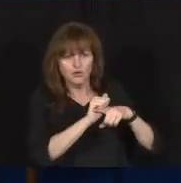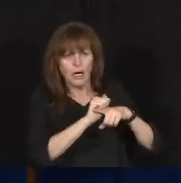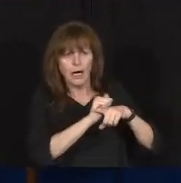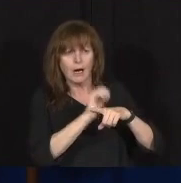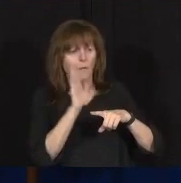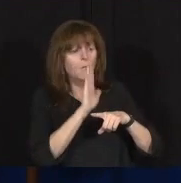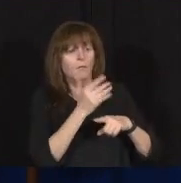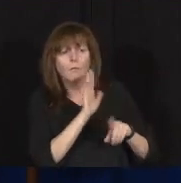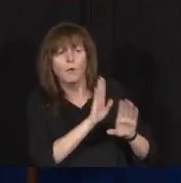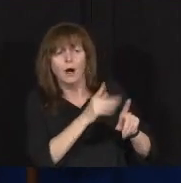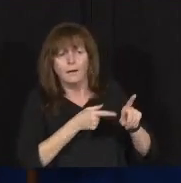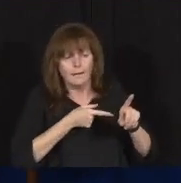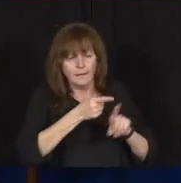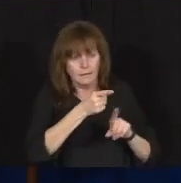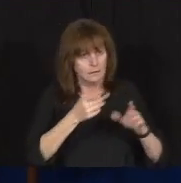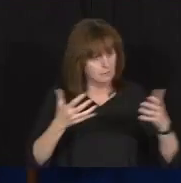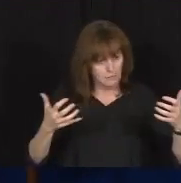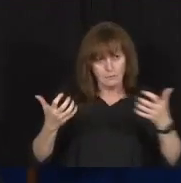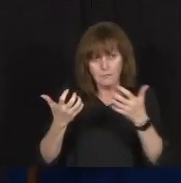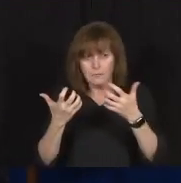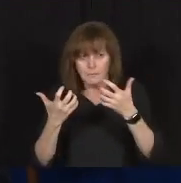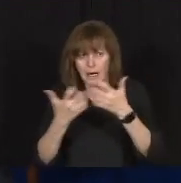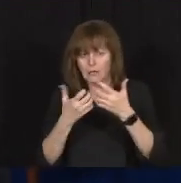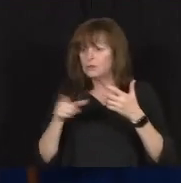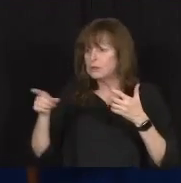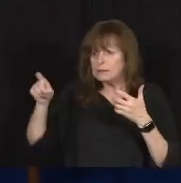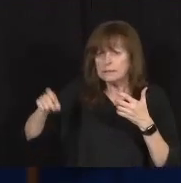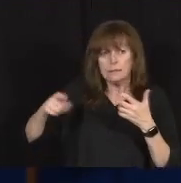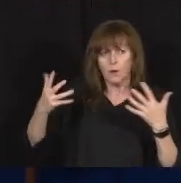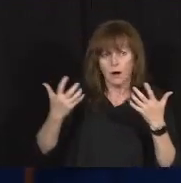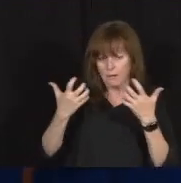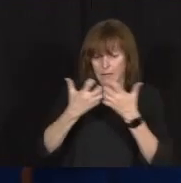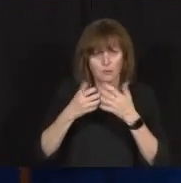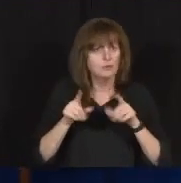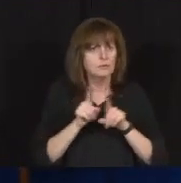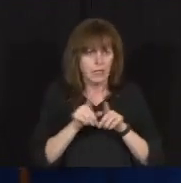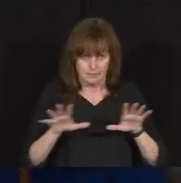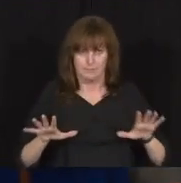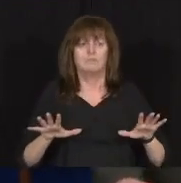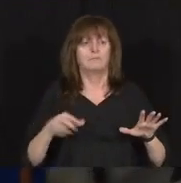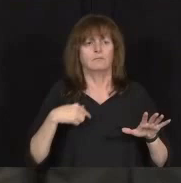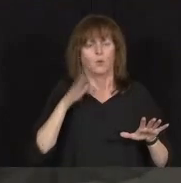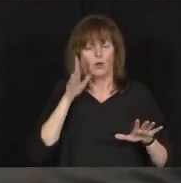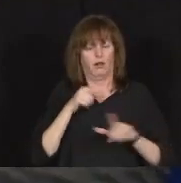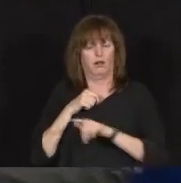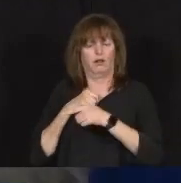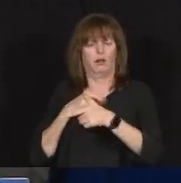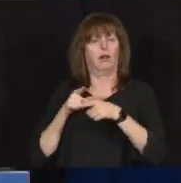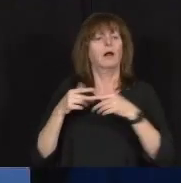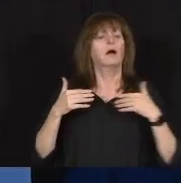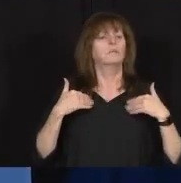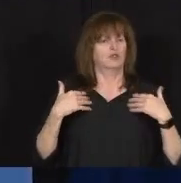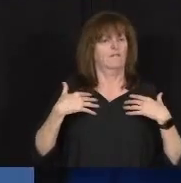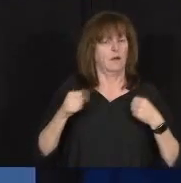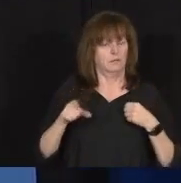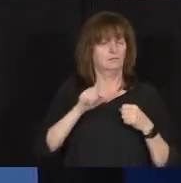it will determine whether put in the healthcare system. But I will pass this over to the Minister of health.